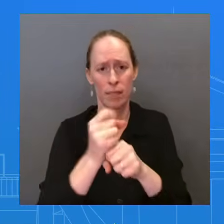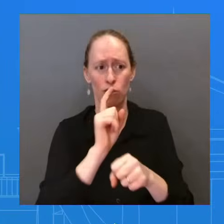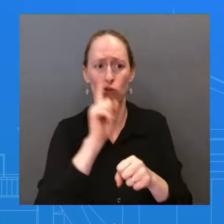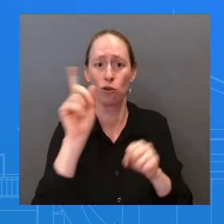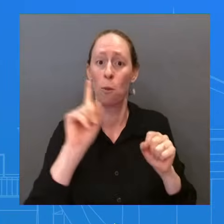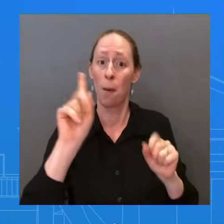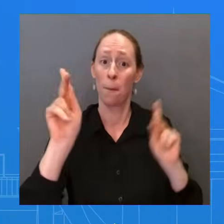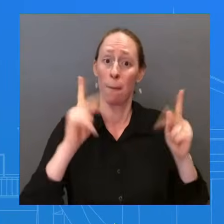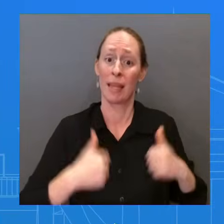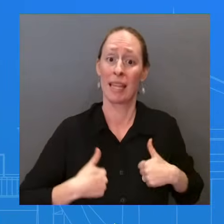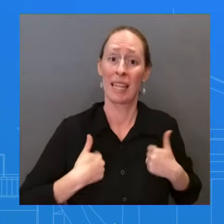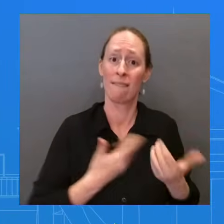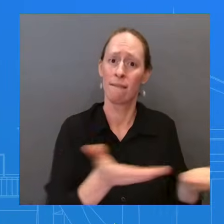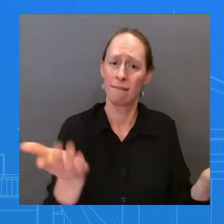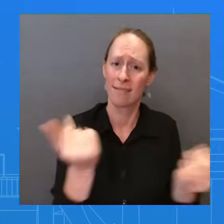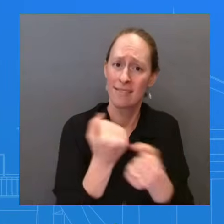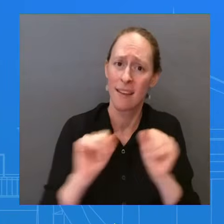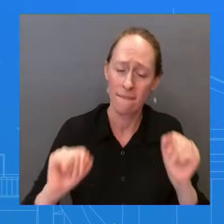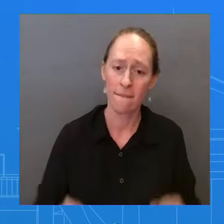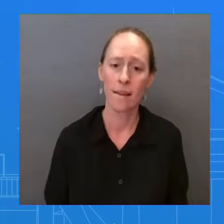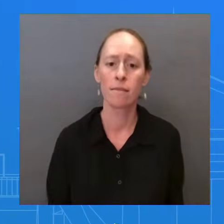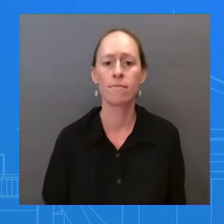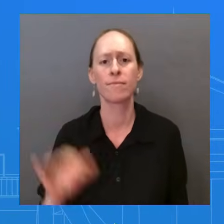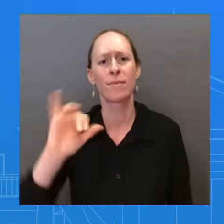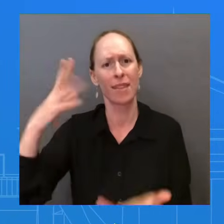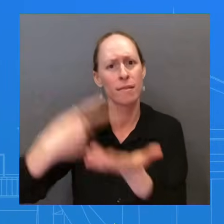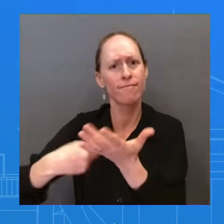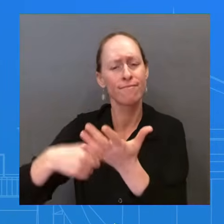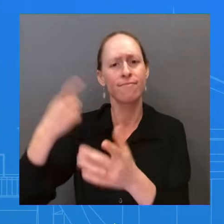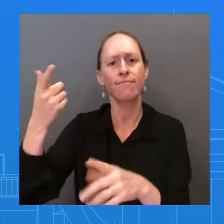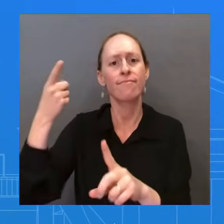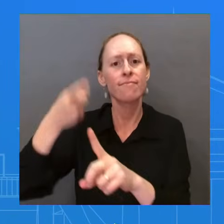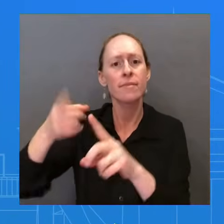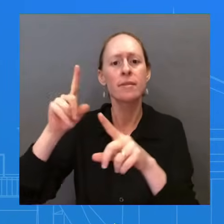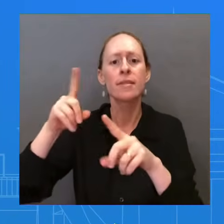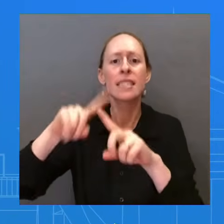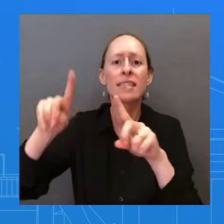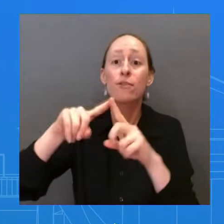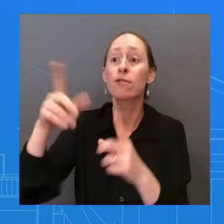will make our communities stronger and more resilient. With that, my colleague, Admiral Kirby,